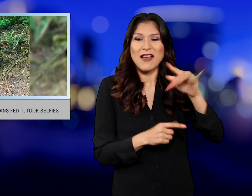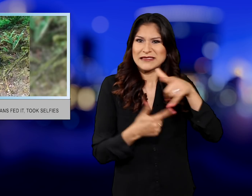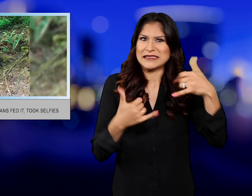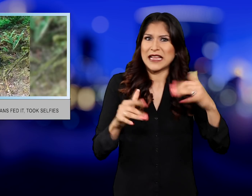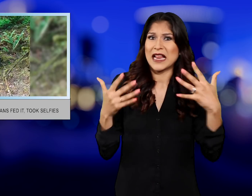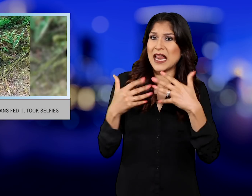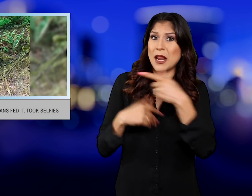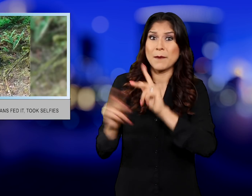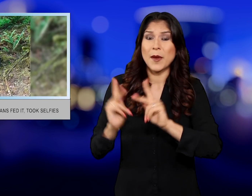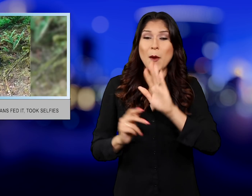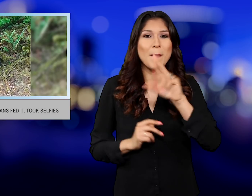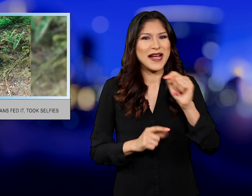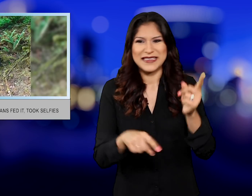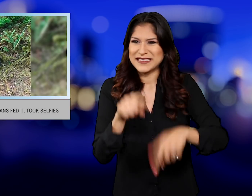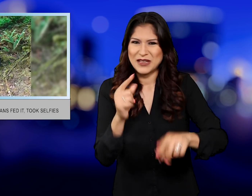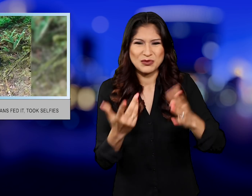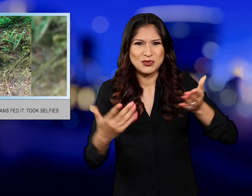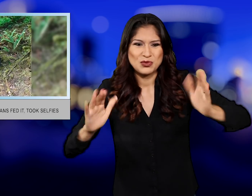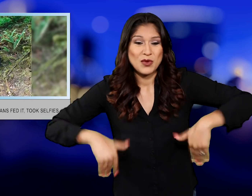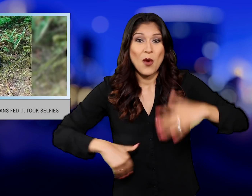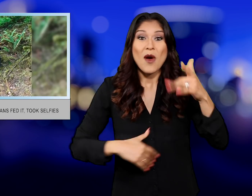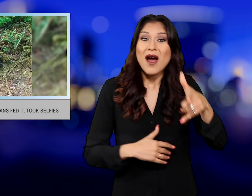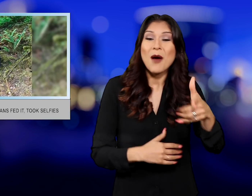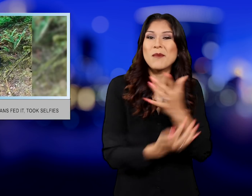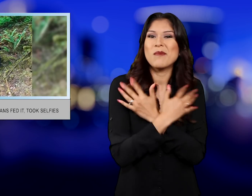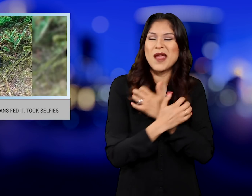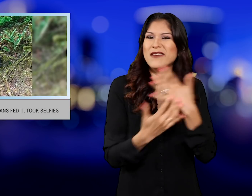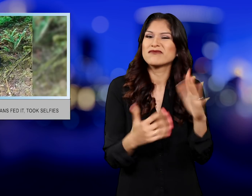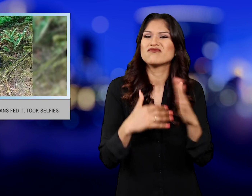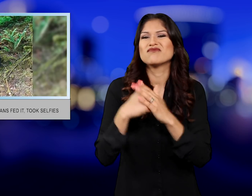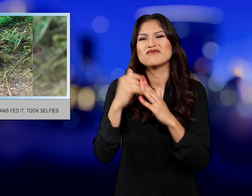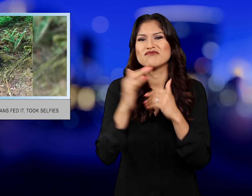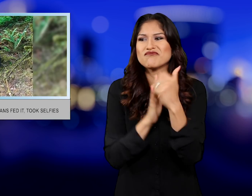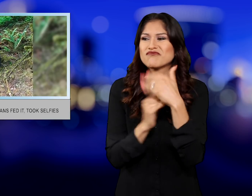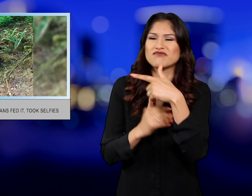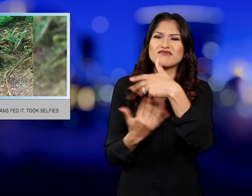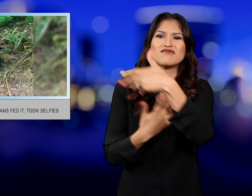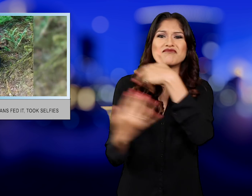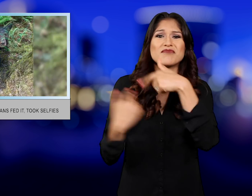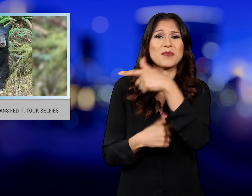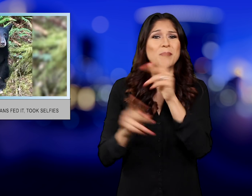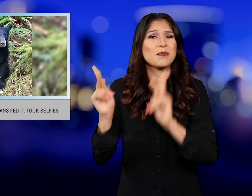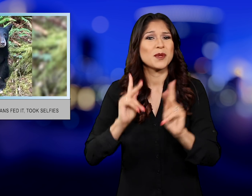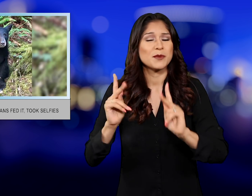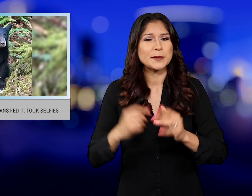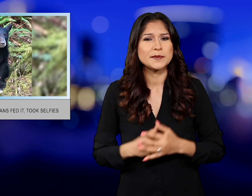grown so accustomed to human contact.